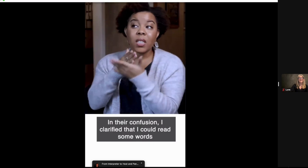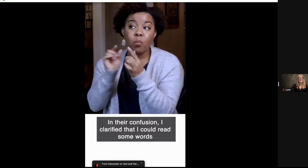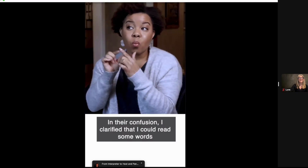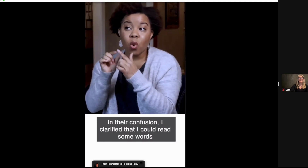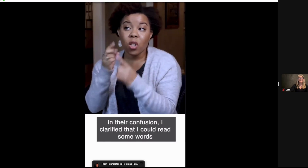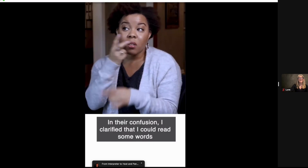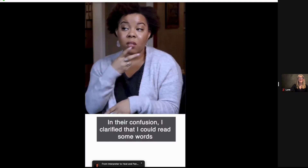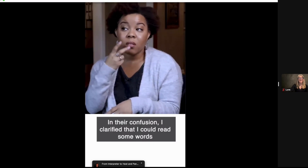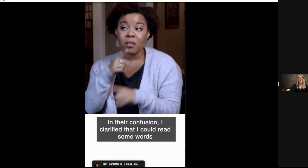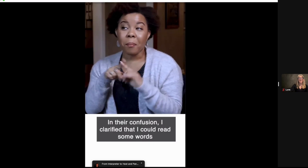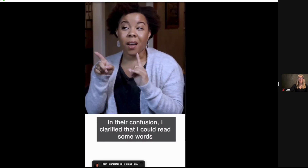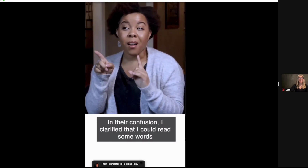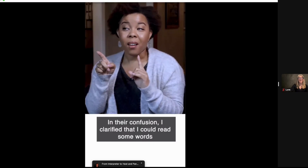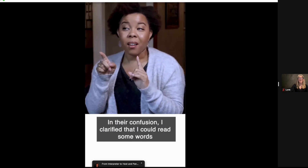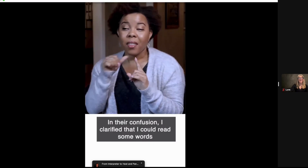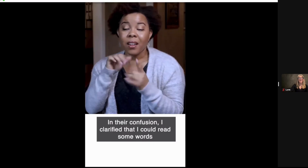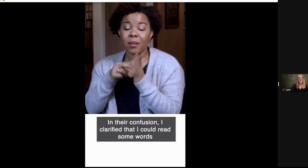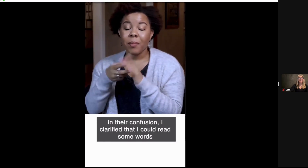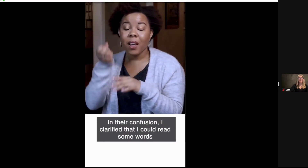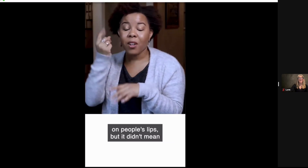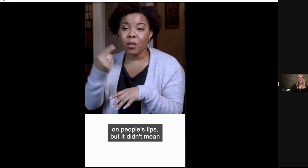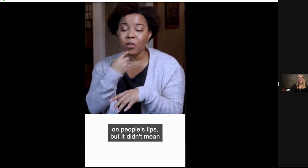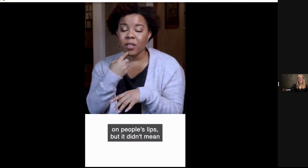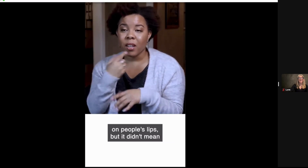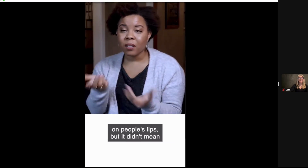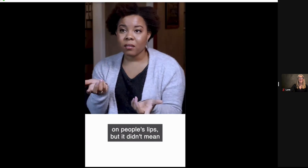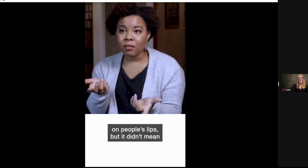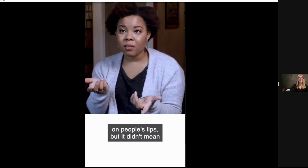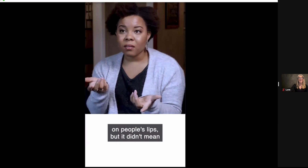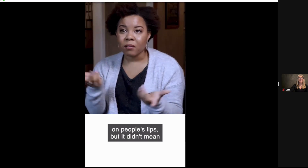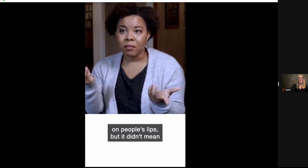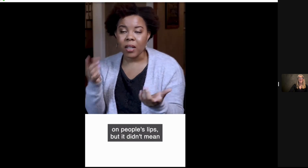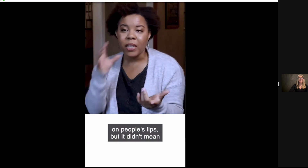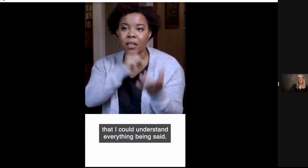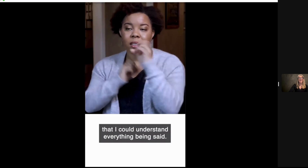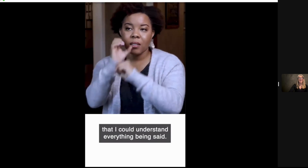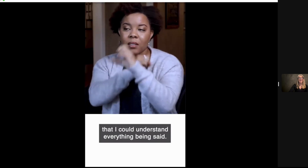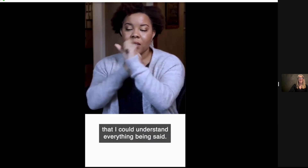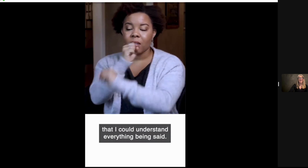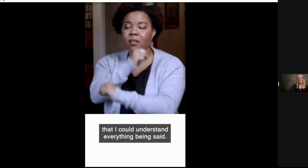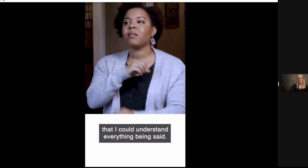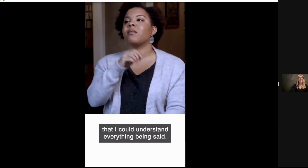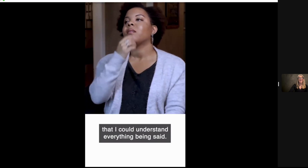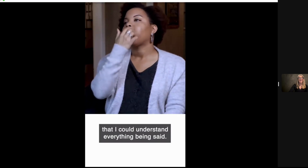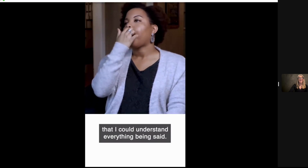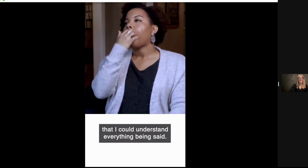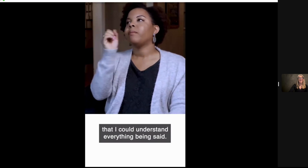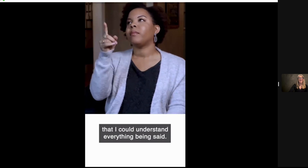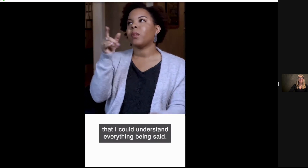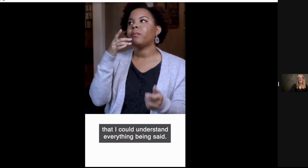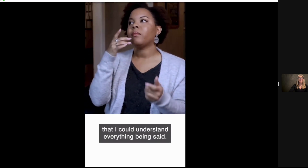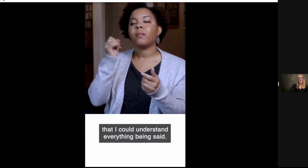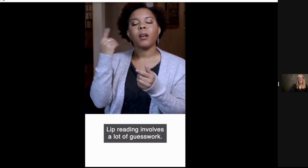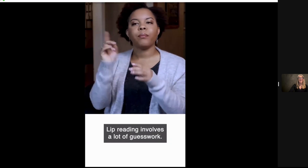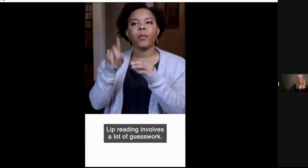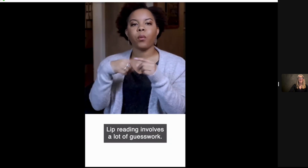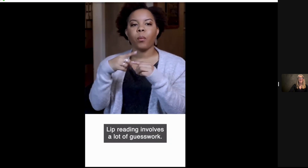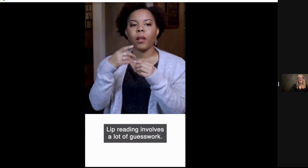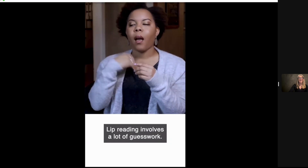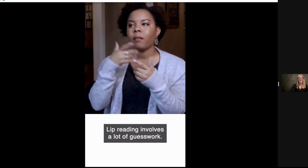In their confusion, I clarified that I can read some words on people's lips. But it didn't mean that I could understand everything being said.